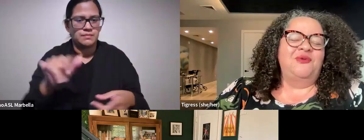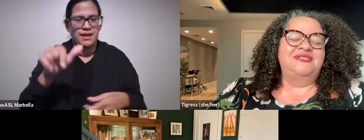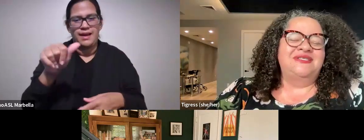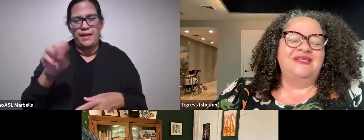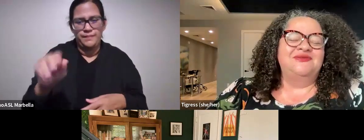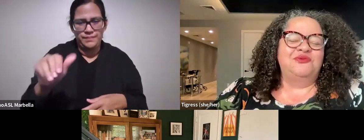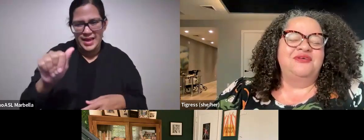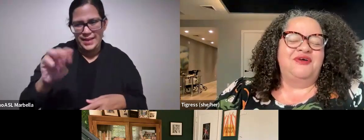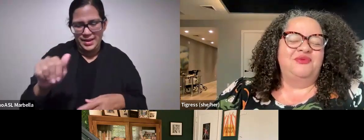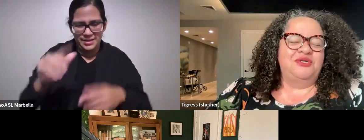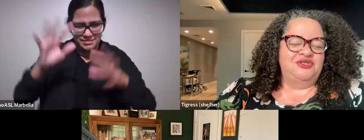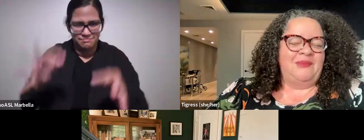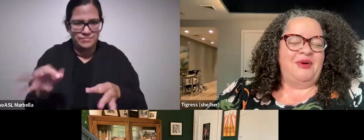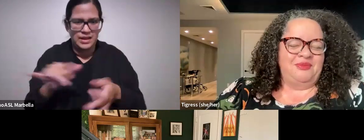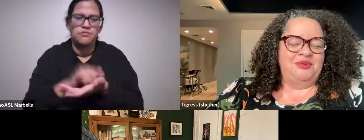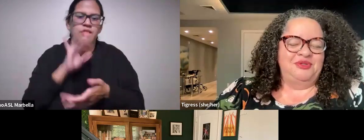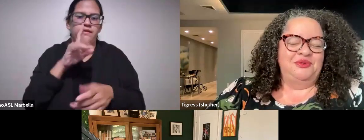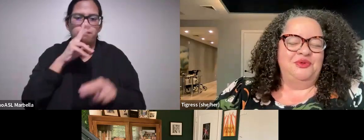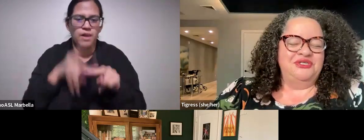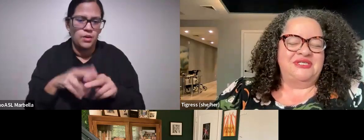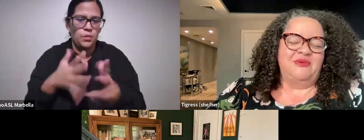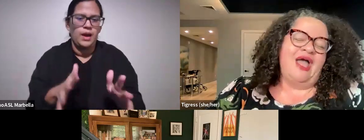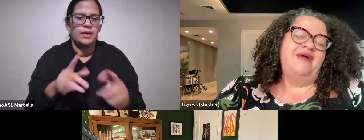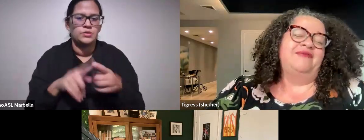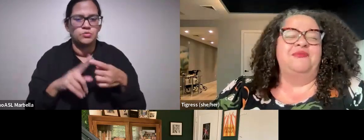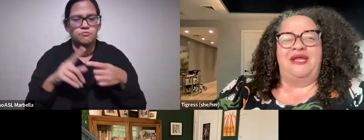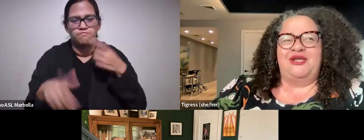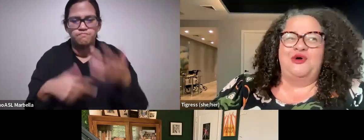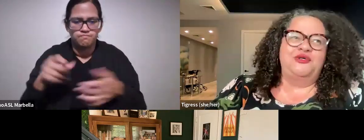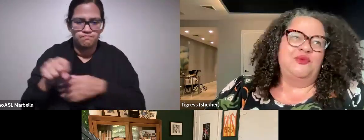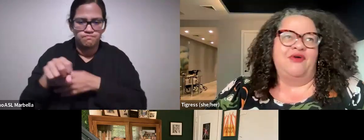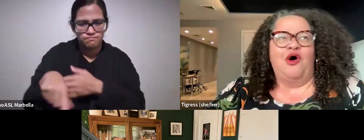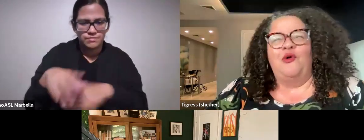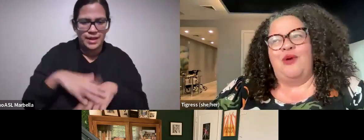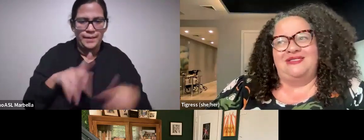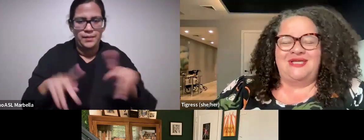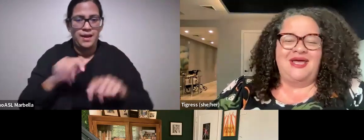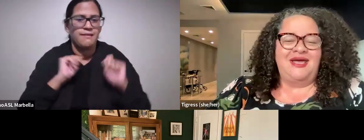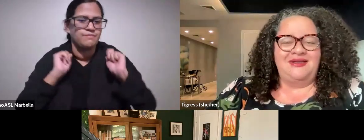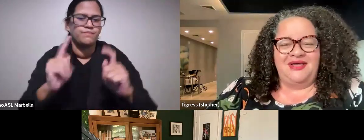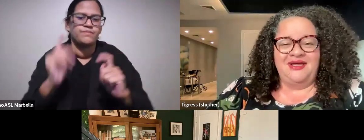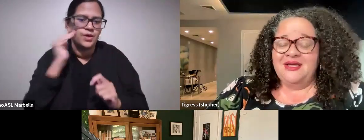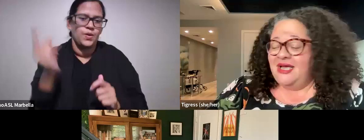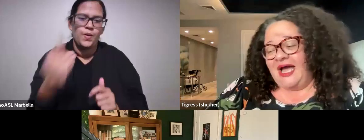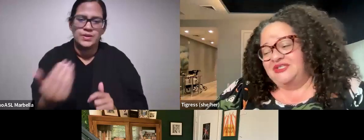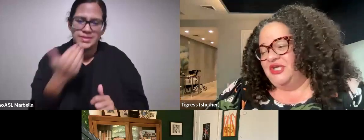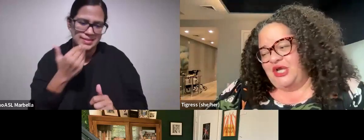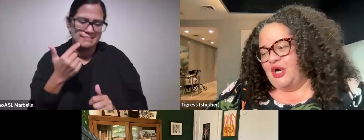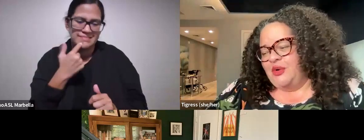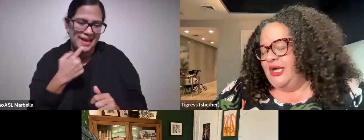always that is a really fun one to drop on people who are just like, well, everybody knows. We've always said, actually, no.